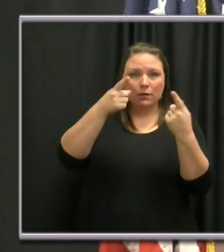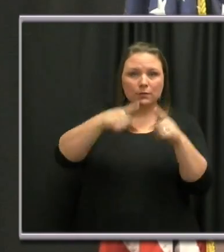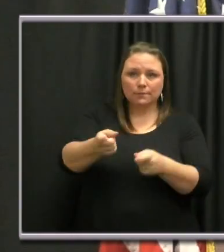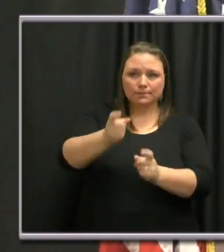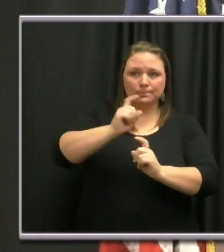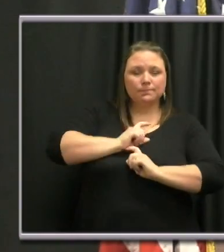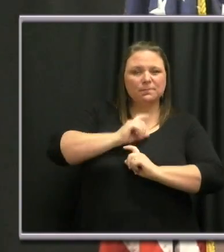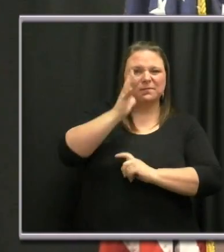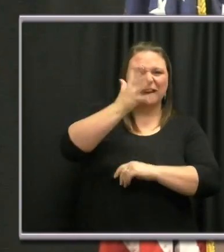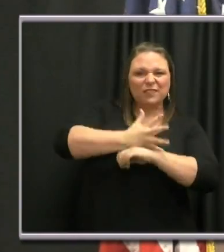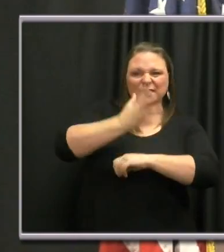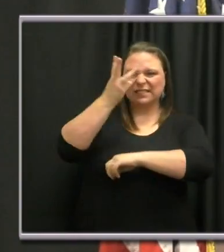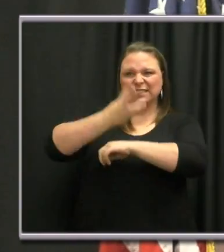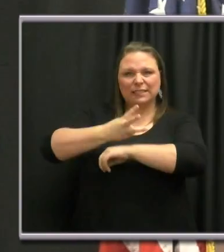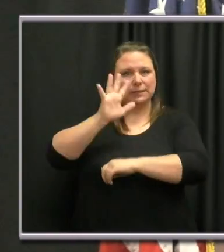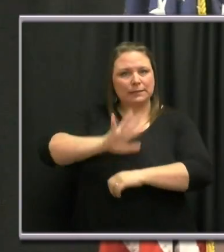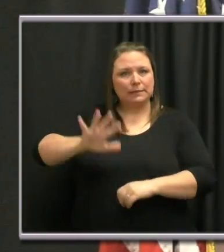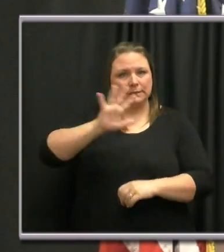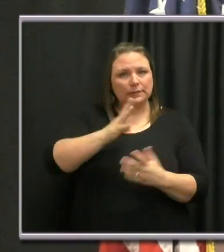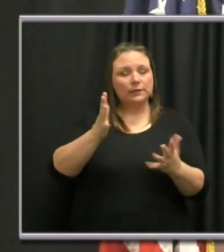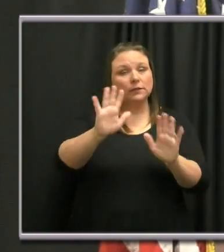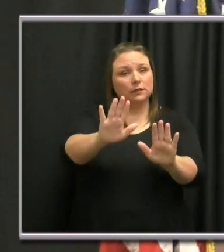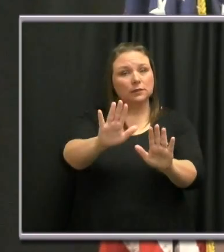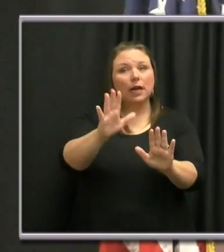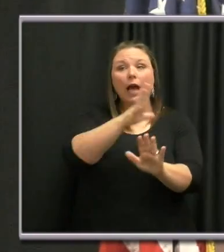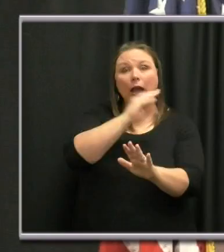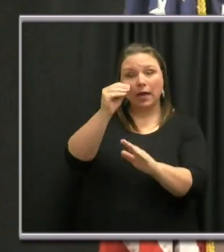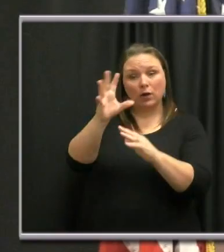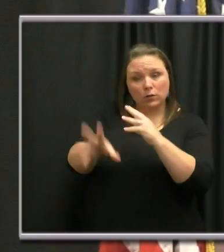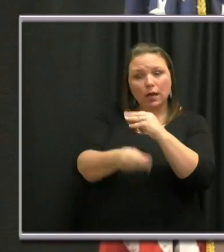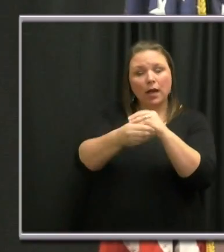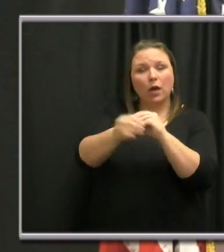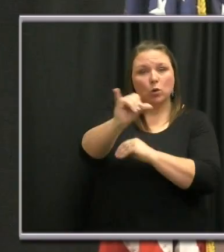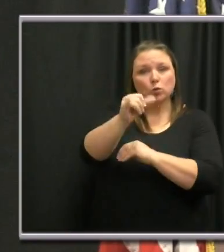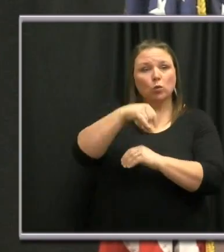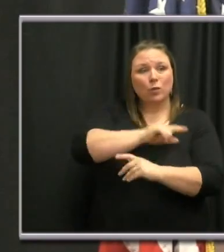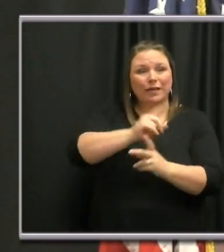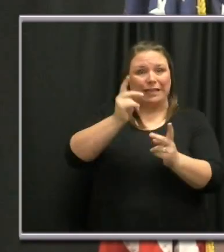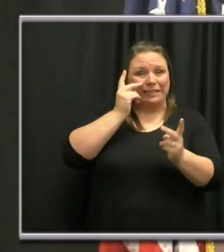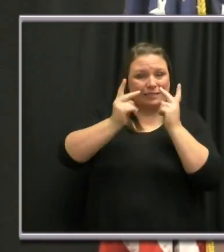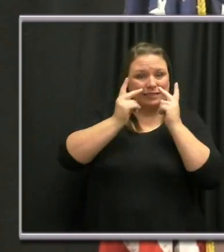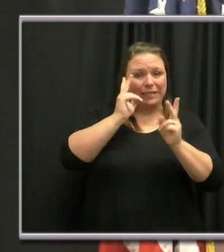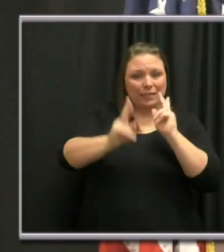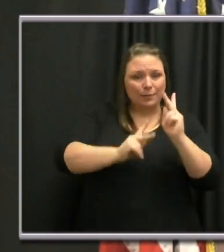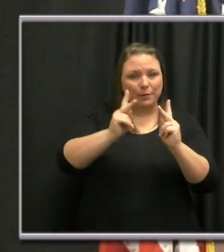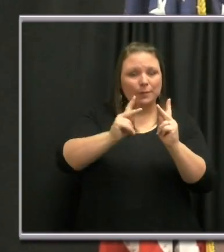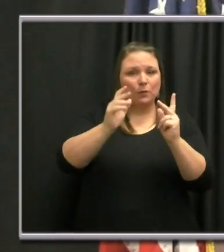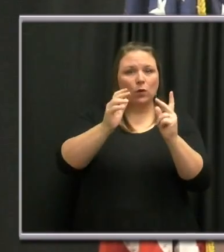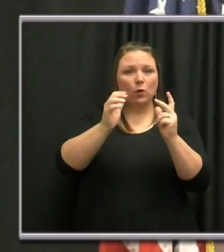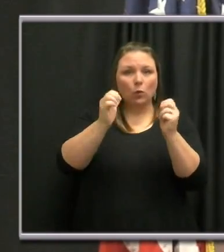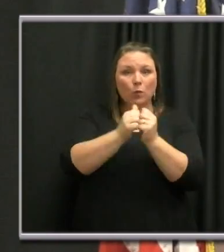THOSE LABS FOR ABOUT FIVE. DAYS SIX DAYS. WE BELIEVE THAT- END